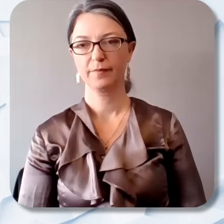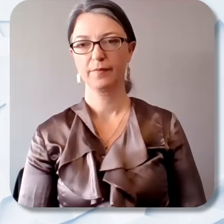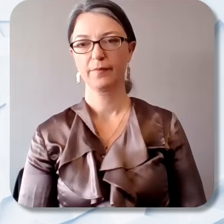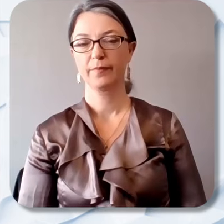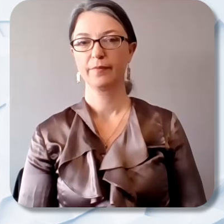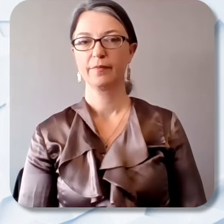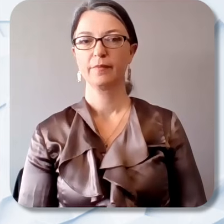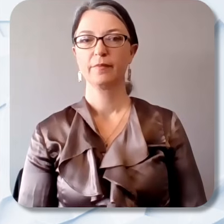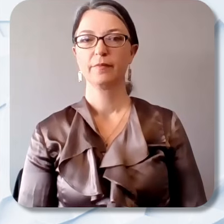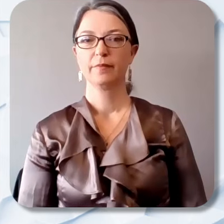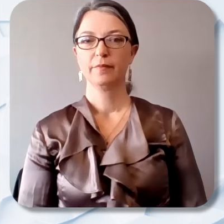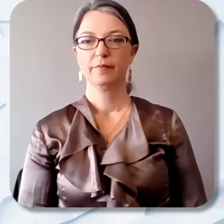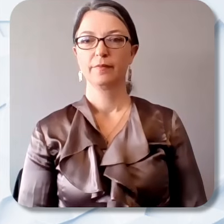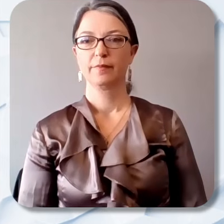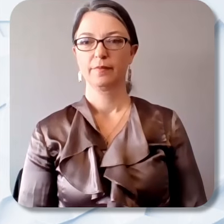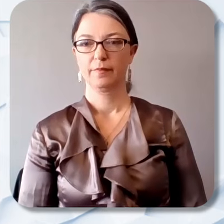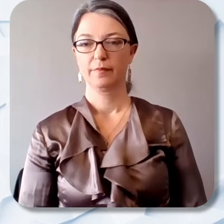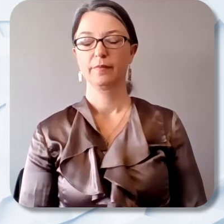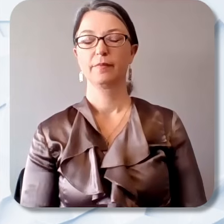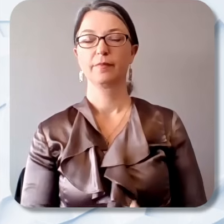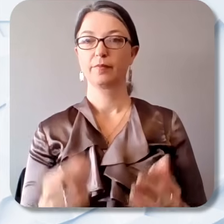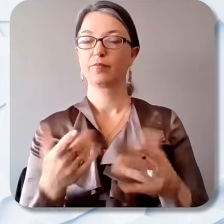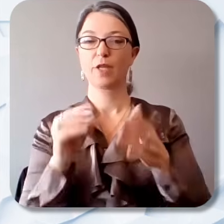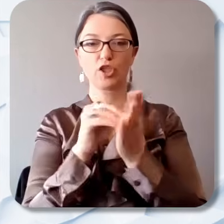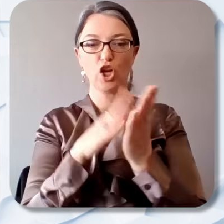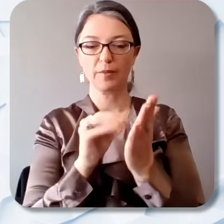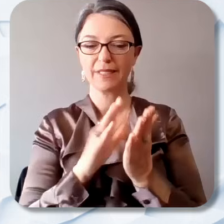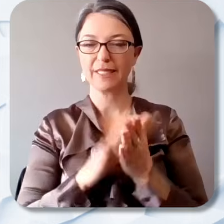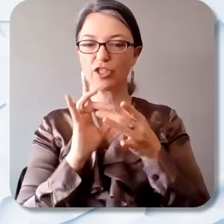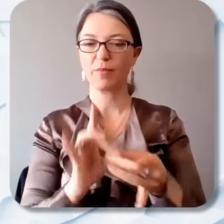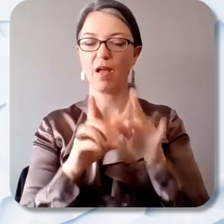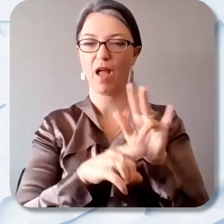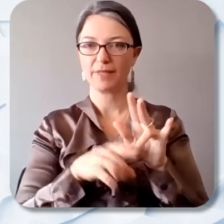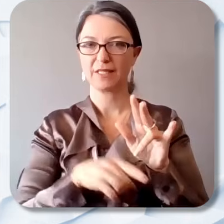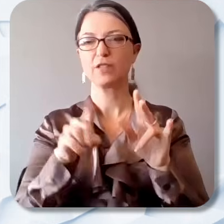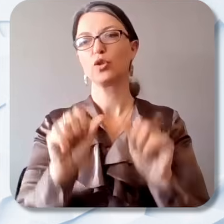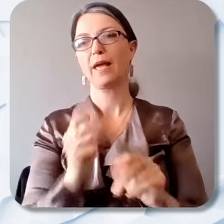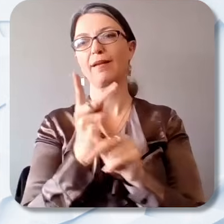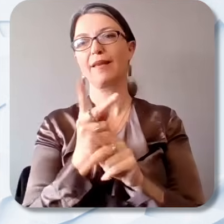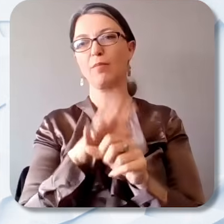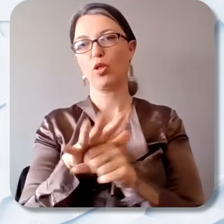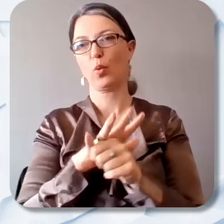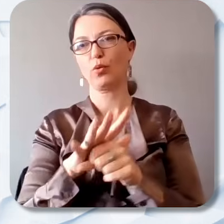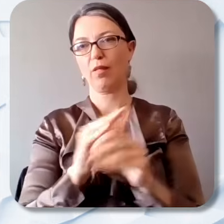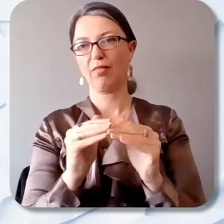So a lot of any of the documentation around absences, you all can keep that at the local level and provide the percentages to us.